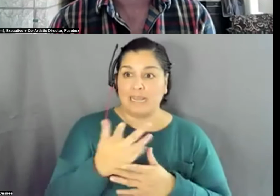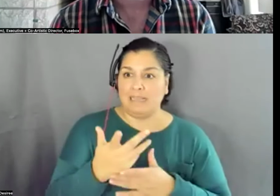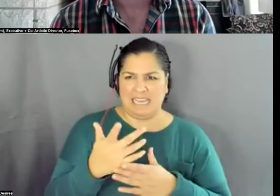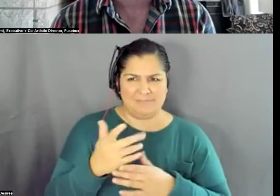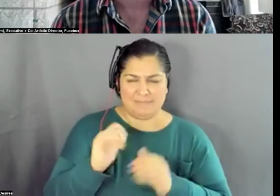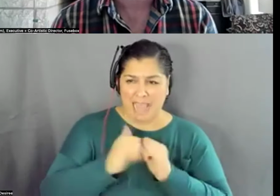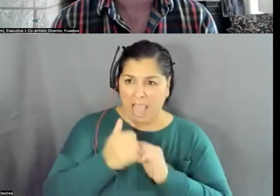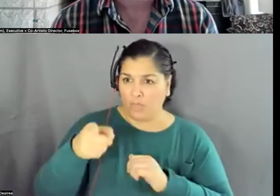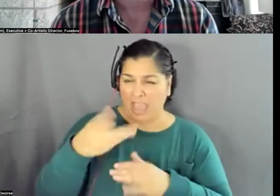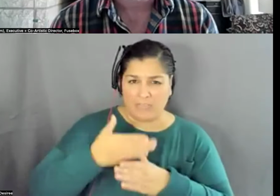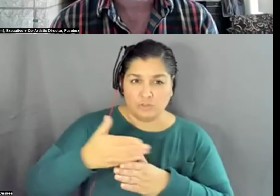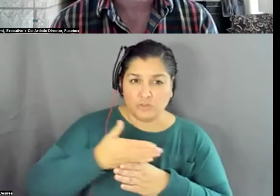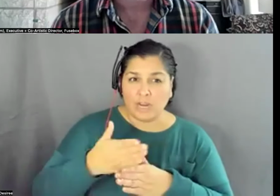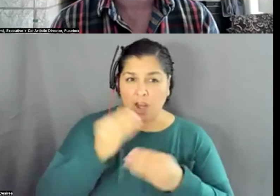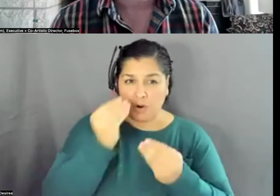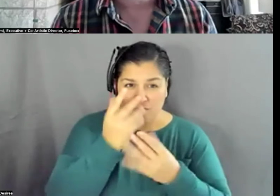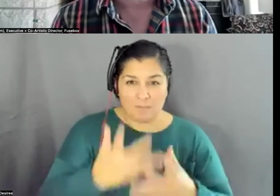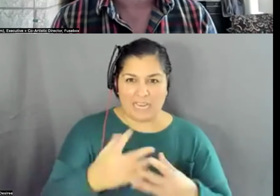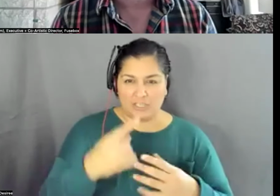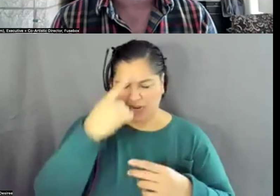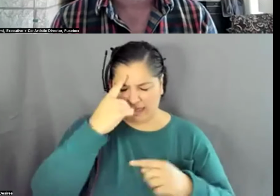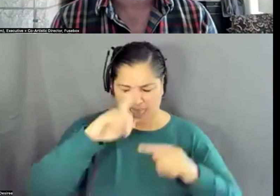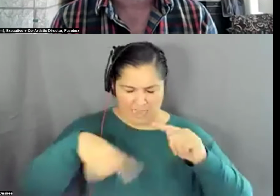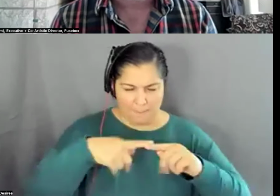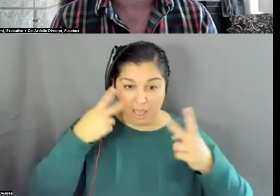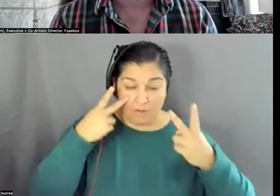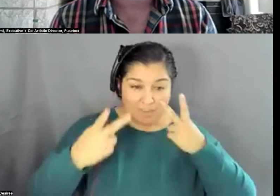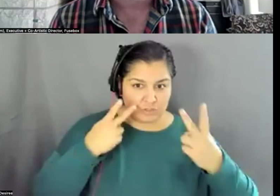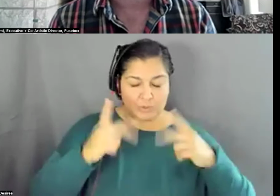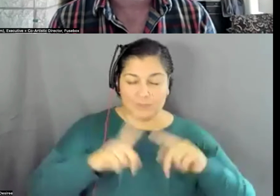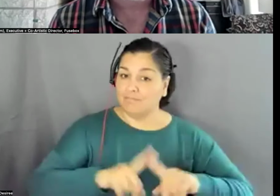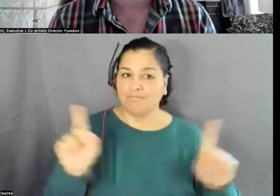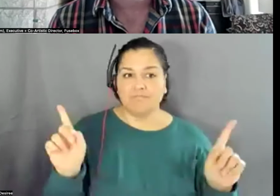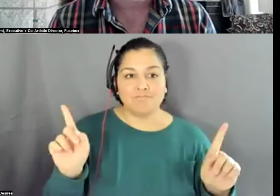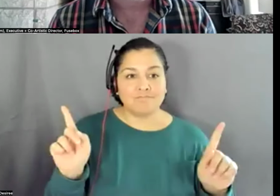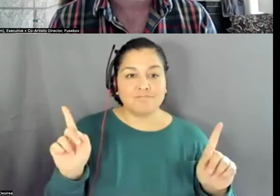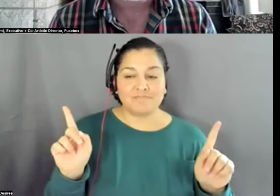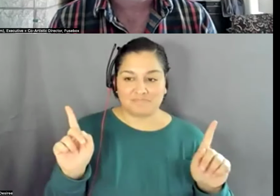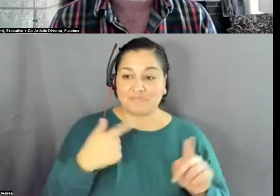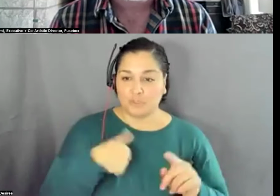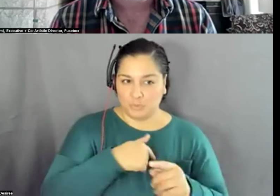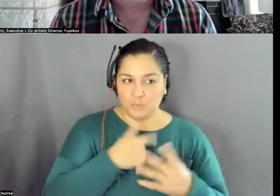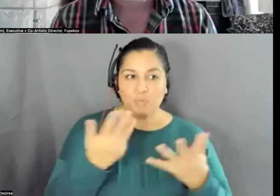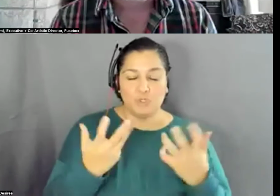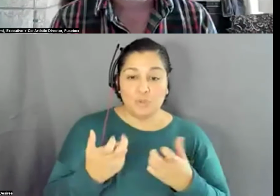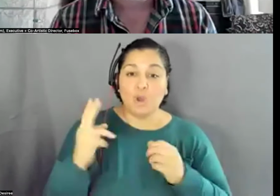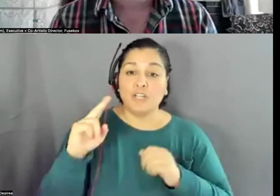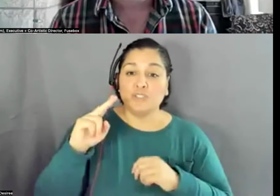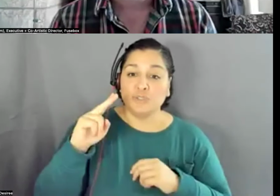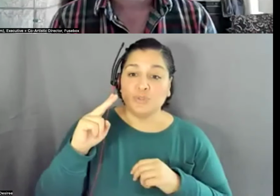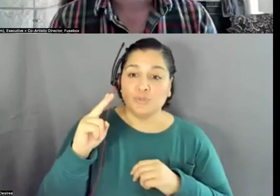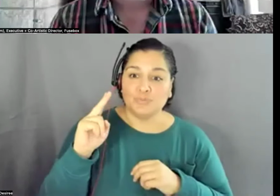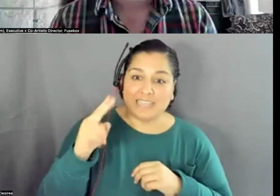and think about visuals, is different, you know, and so we want to invite all of that to,